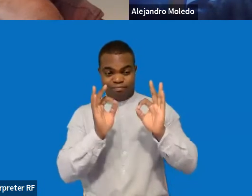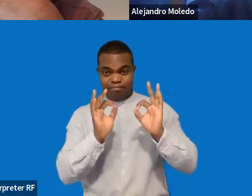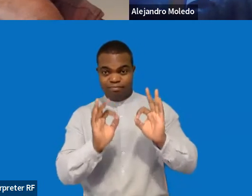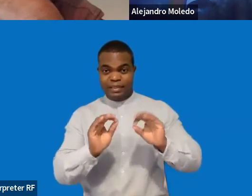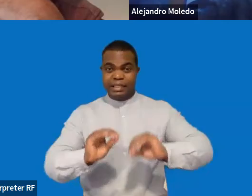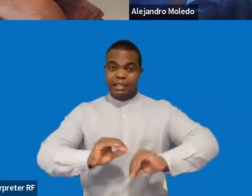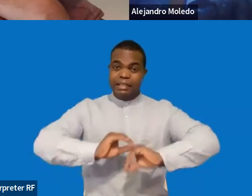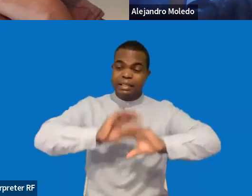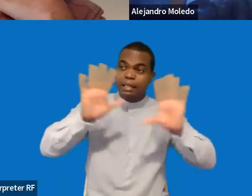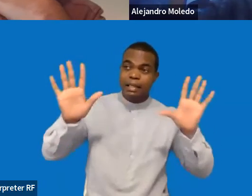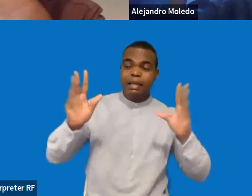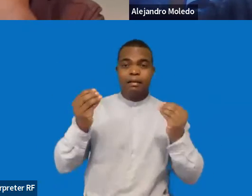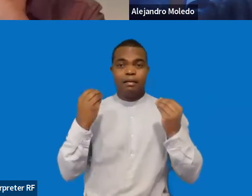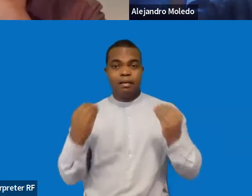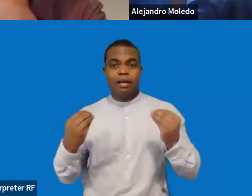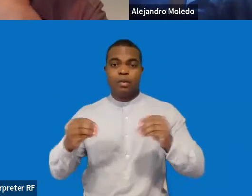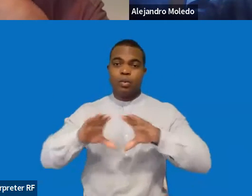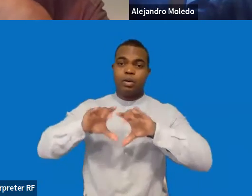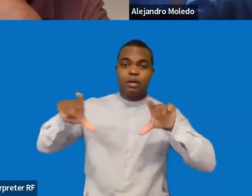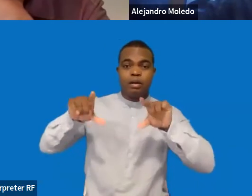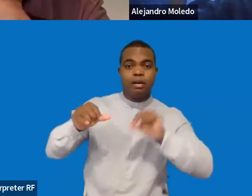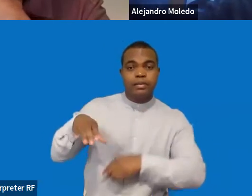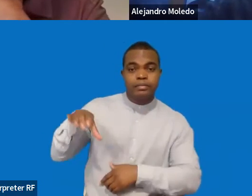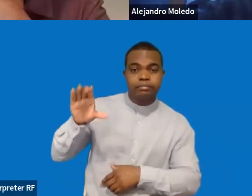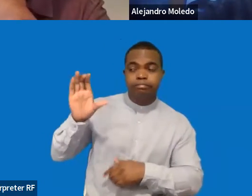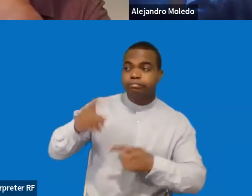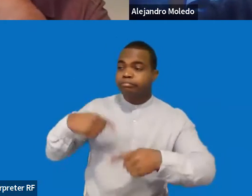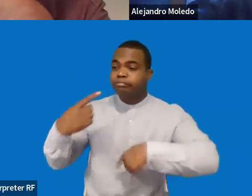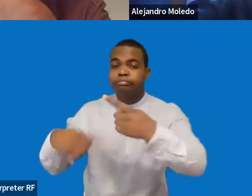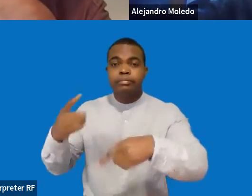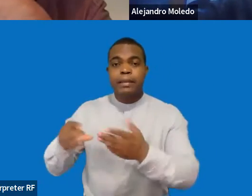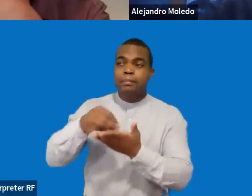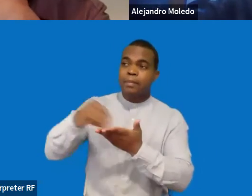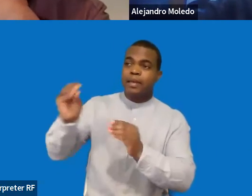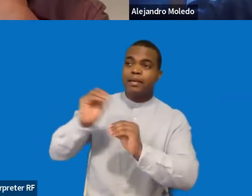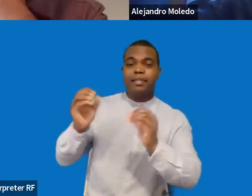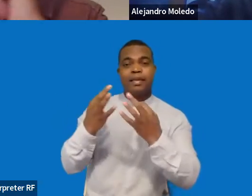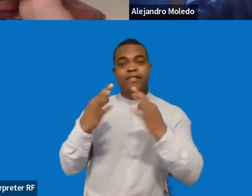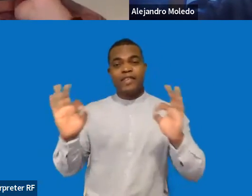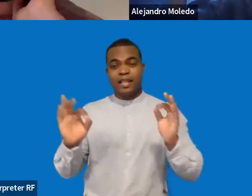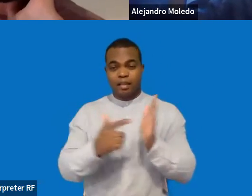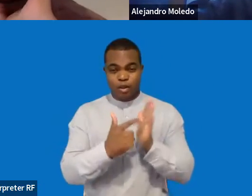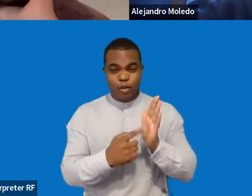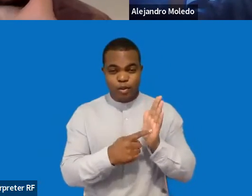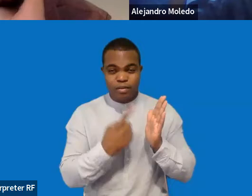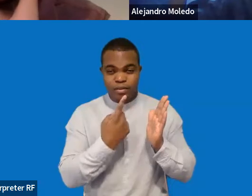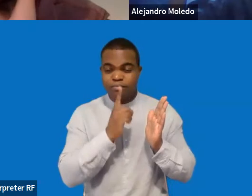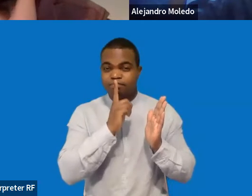There may be some countries (we heard this is already one of the hot topics being discussed in the Council).